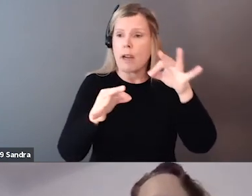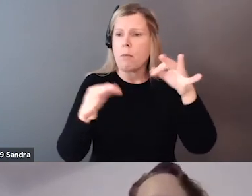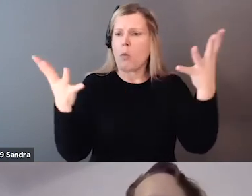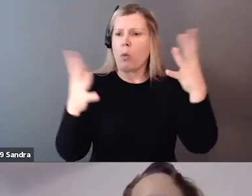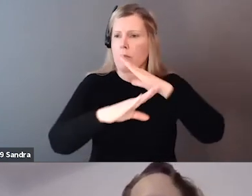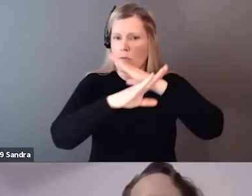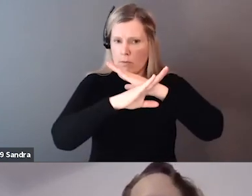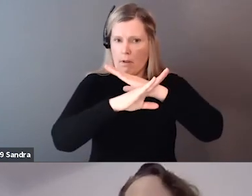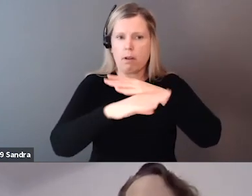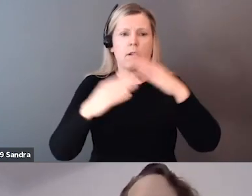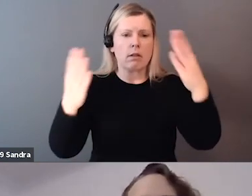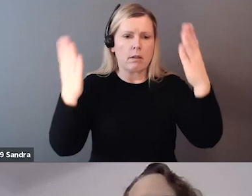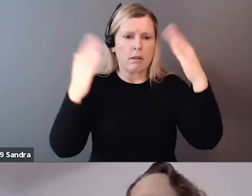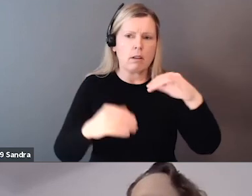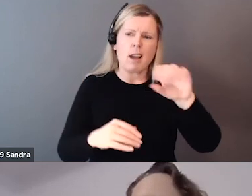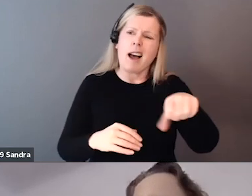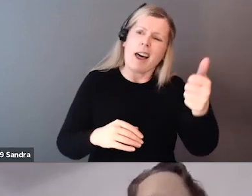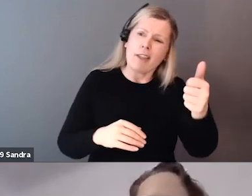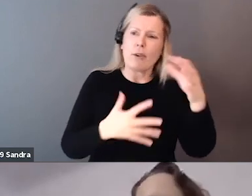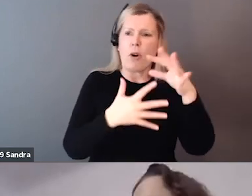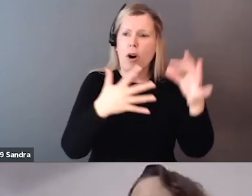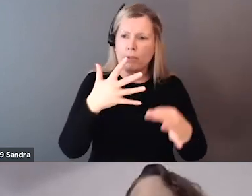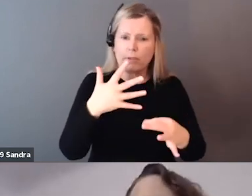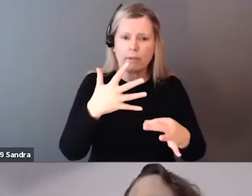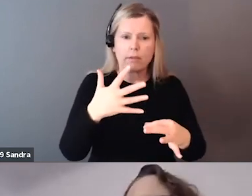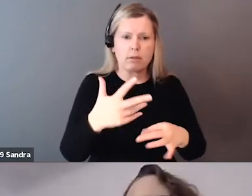and then we have alternate routes. In this case, we have three. For some of the roadblocks, we